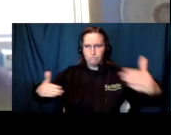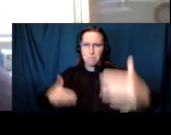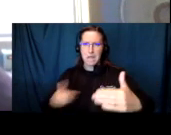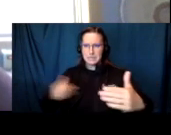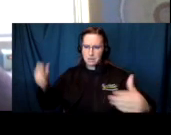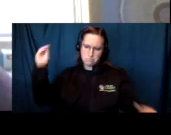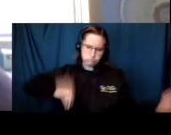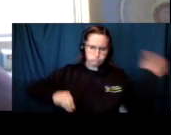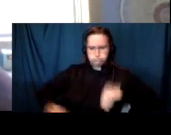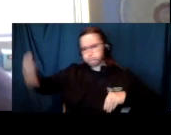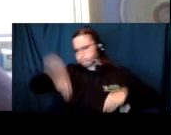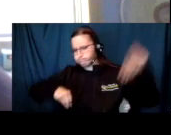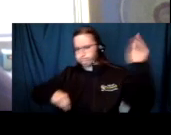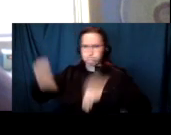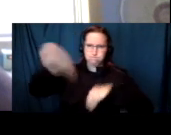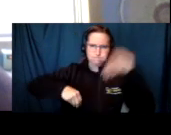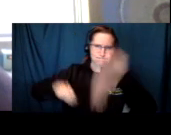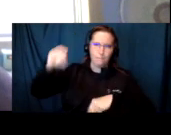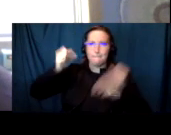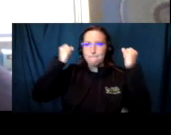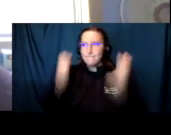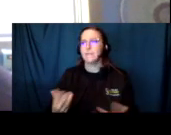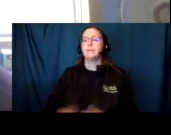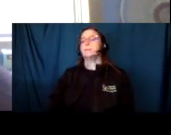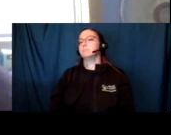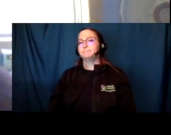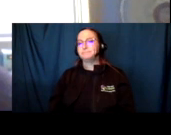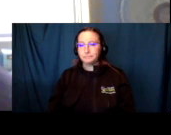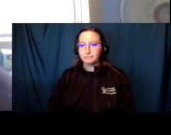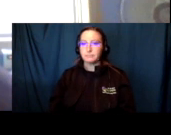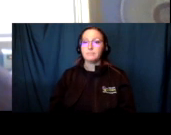suggestions last time. I gave suggestions on the types of things that you would